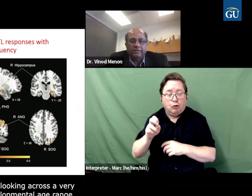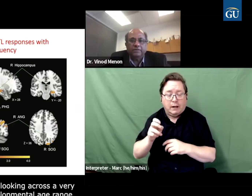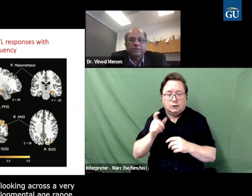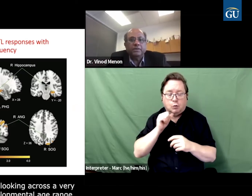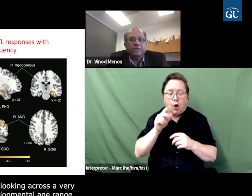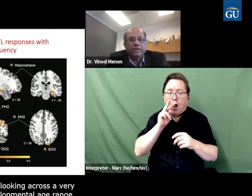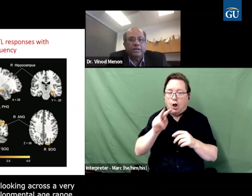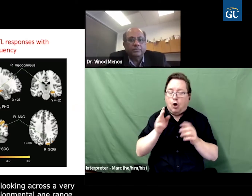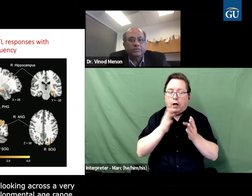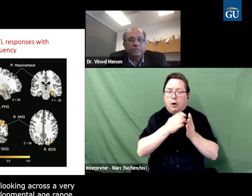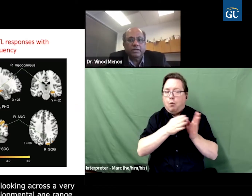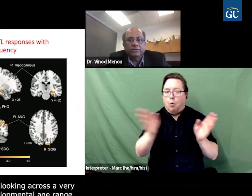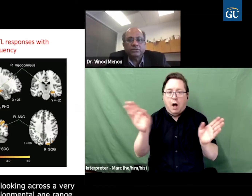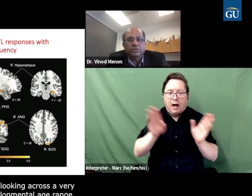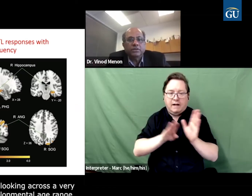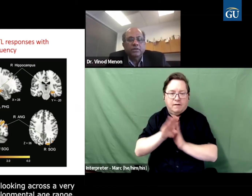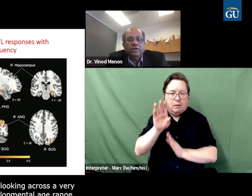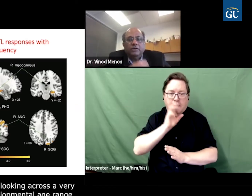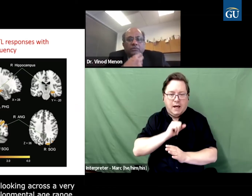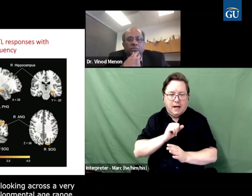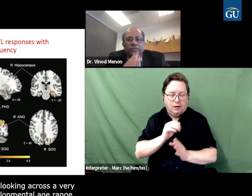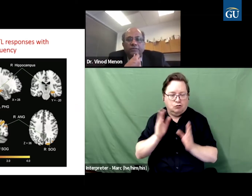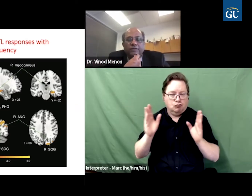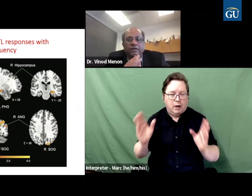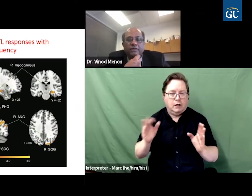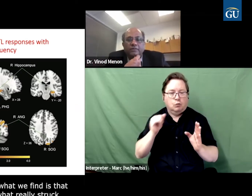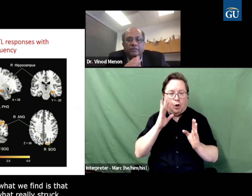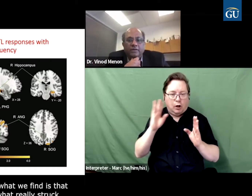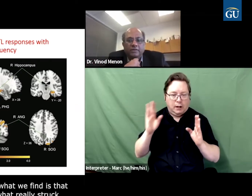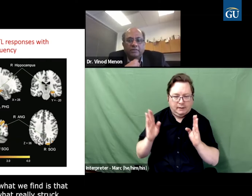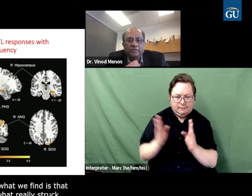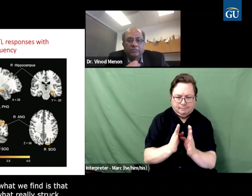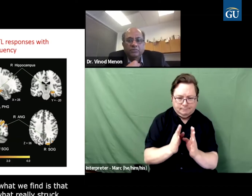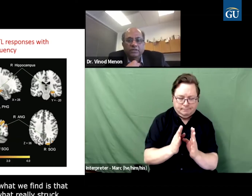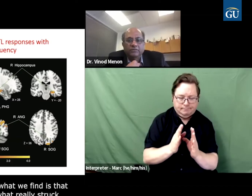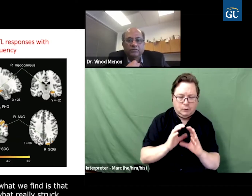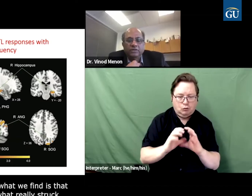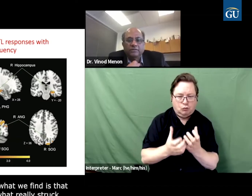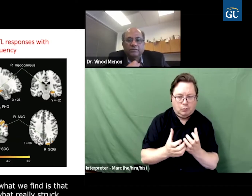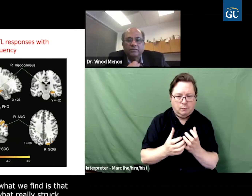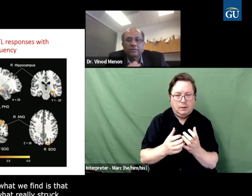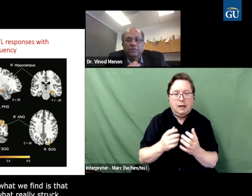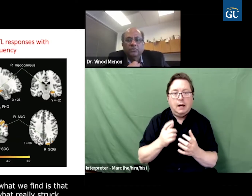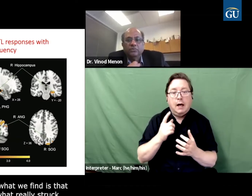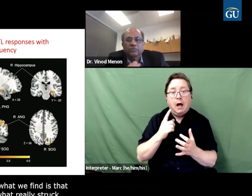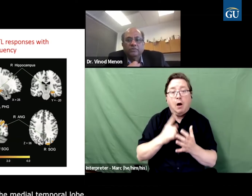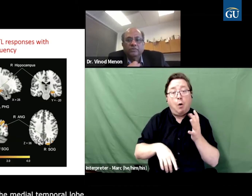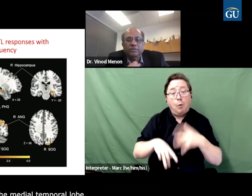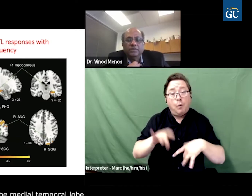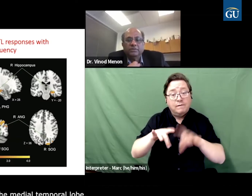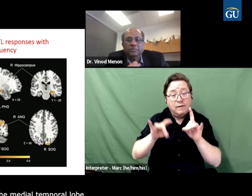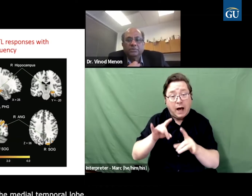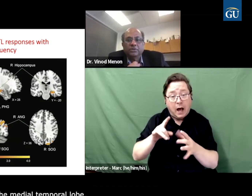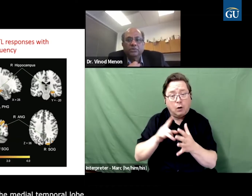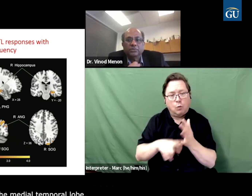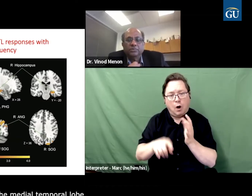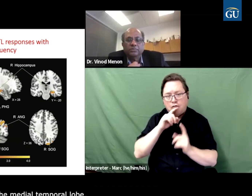a very wide developmental age range and so what we find is that and what